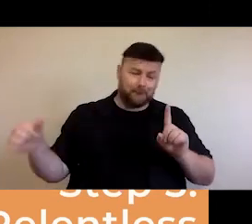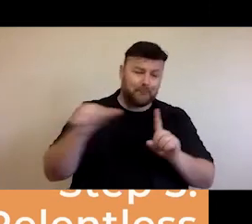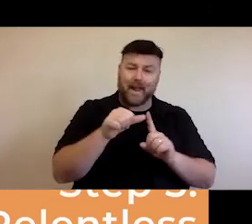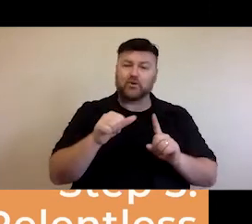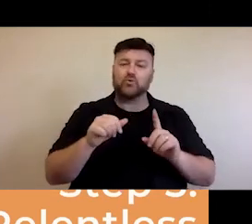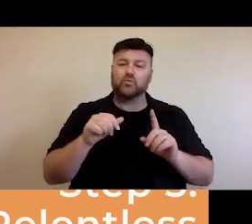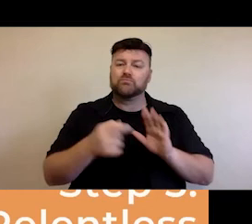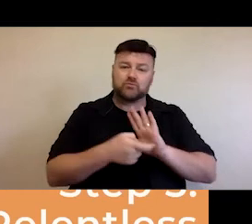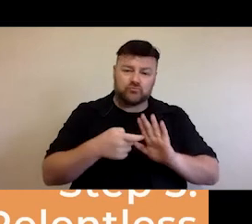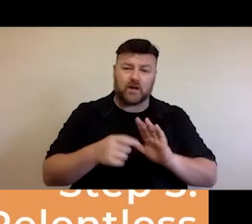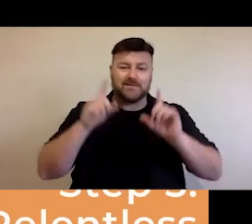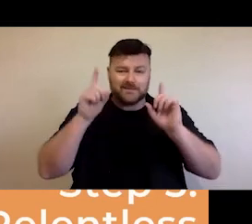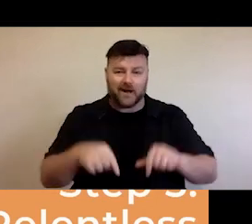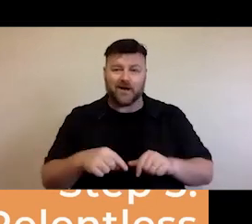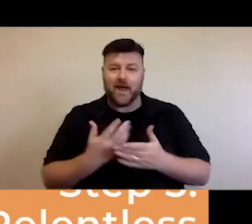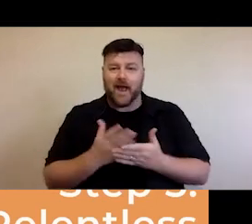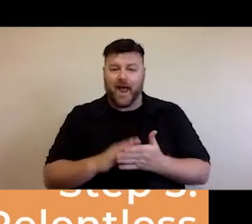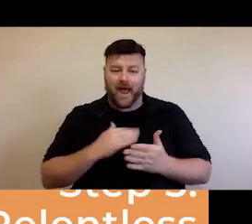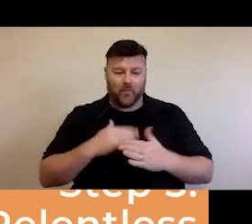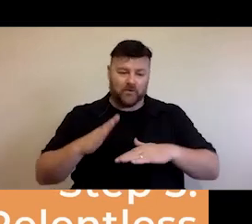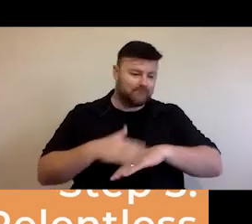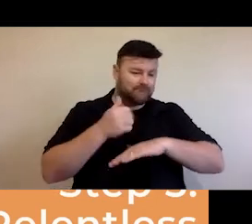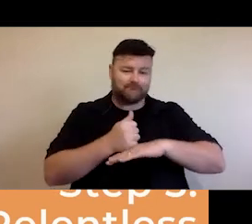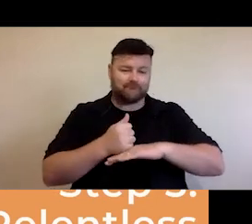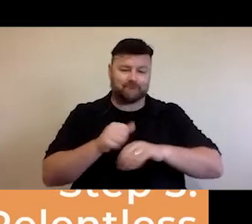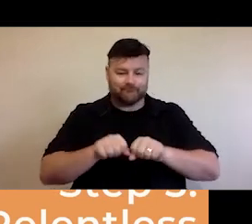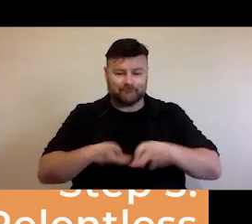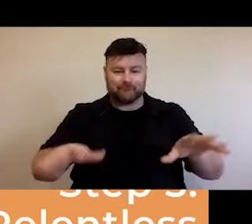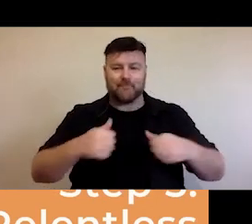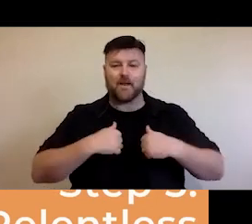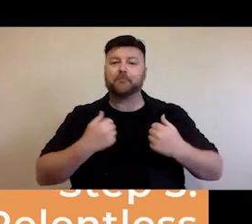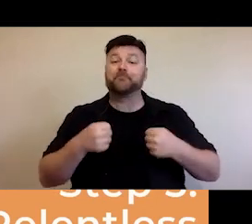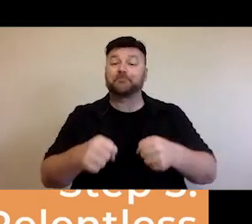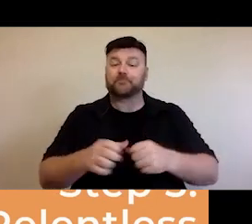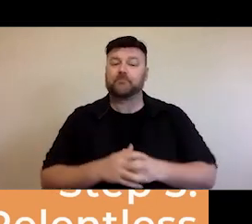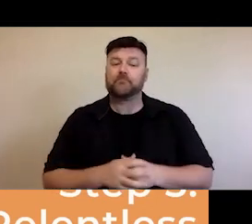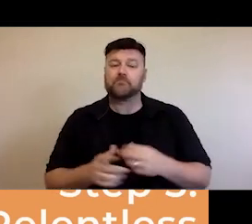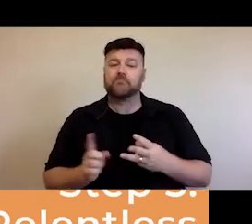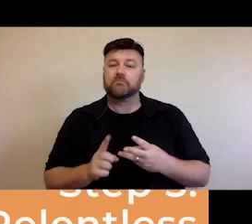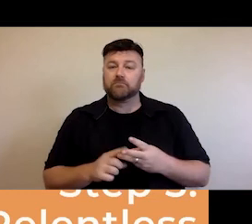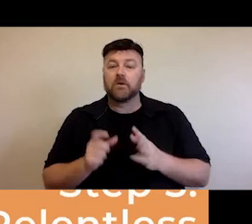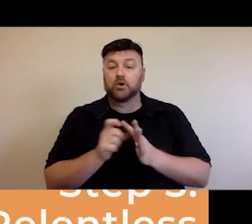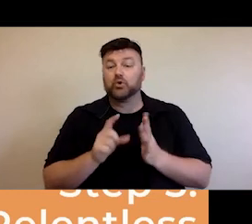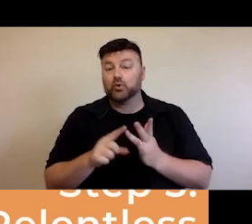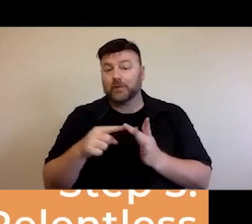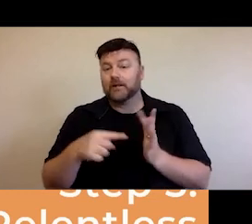about executing your strategy. The third area is getting it done. Be